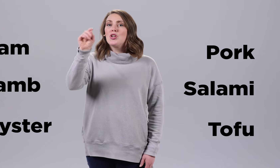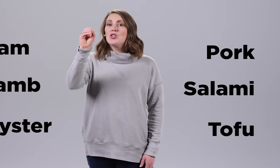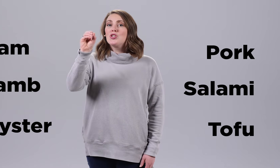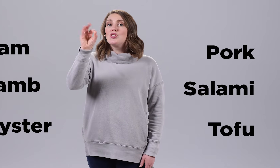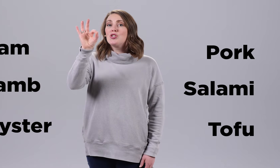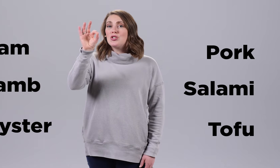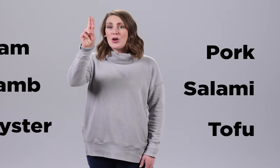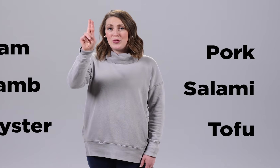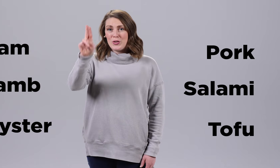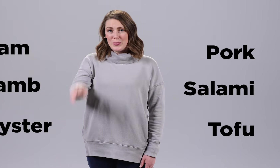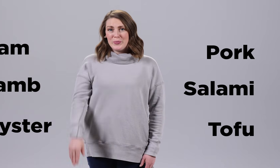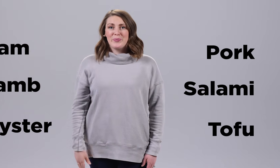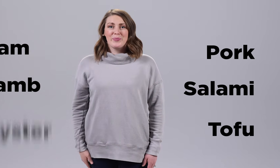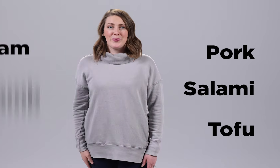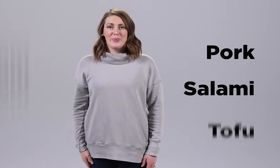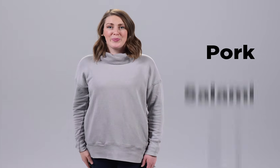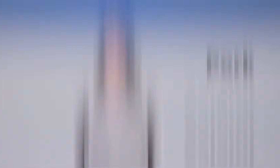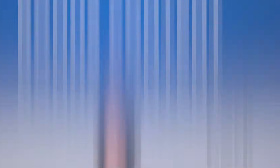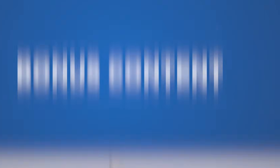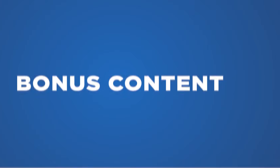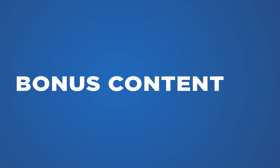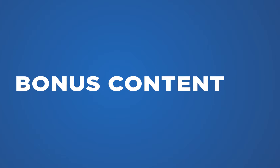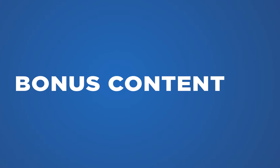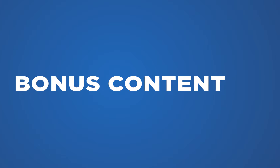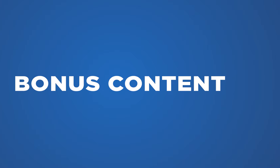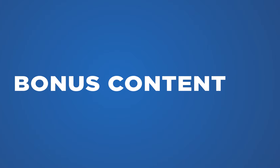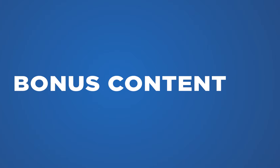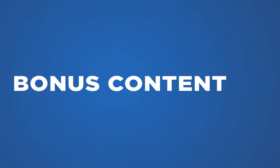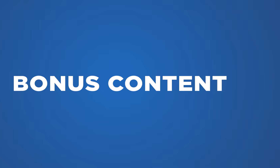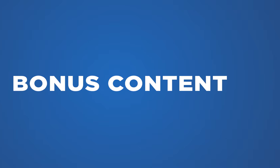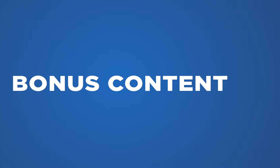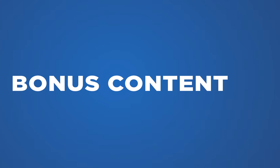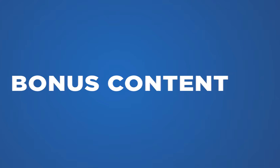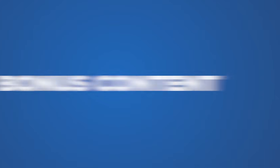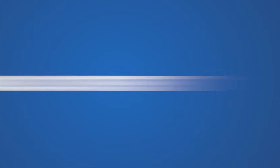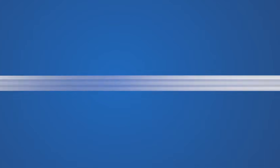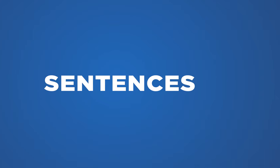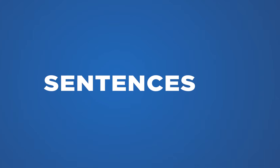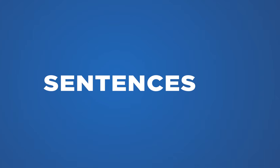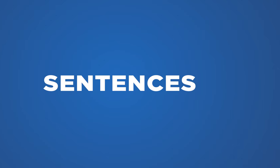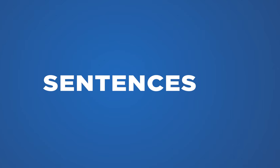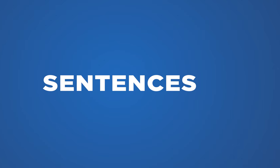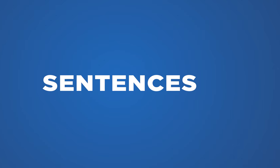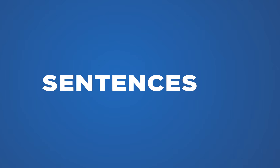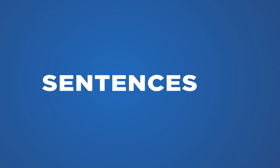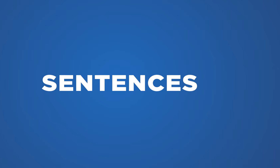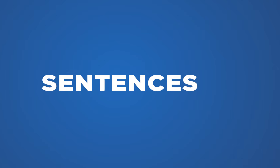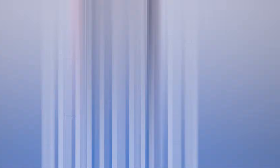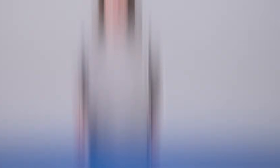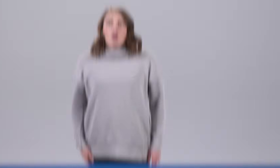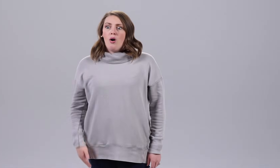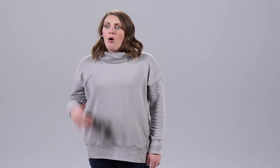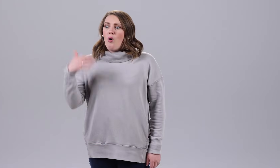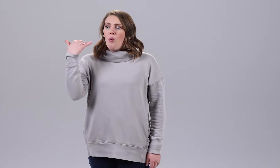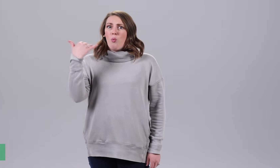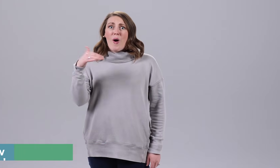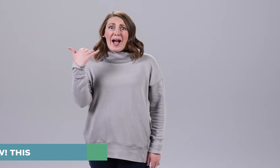T-O-F-U Now that you've learned all of these signs, let's practice using them in sentences. Wow